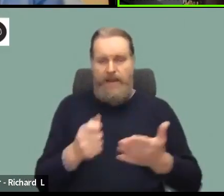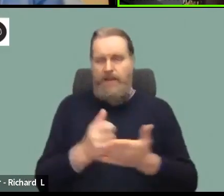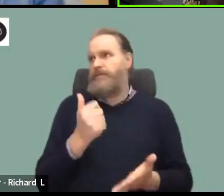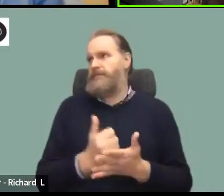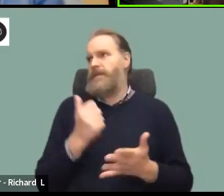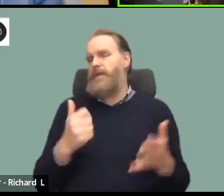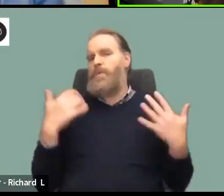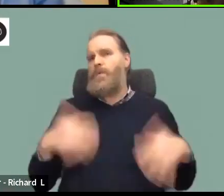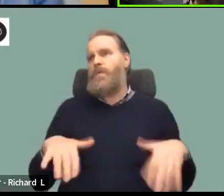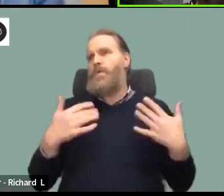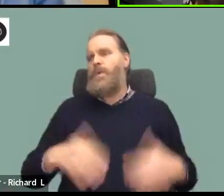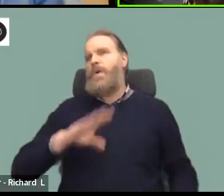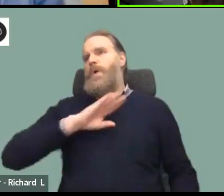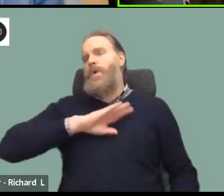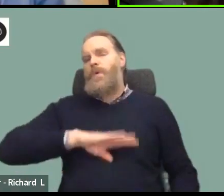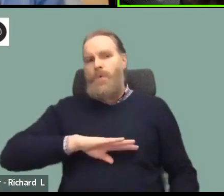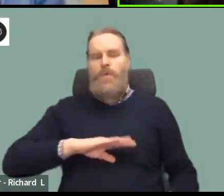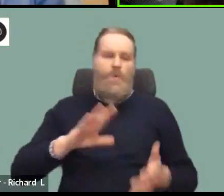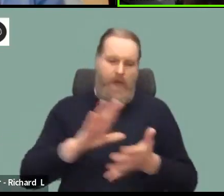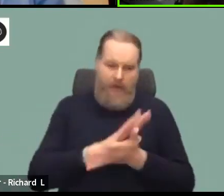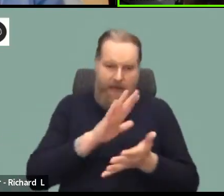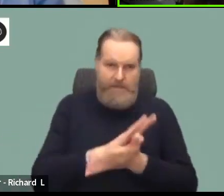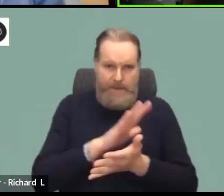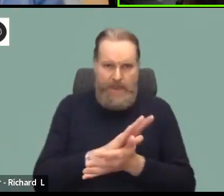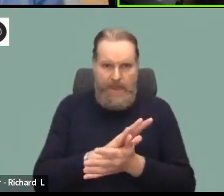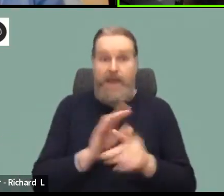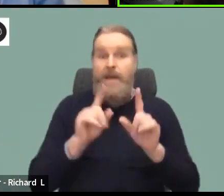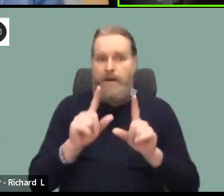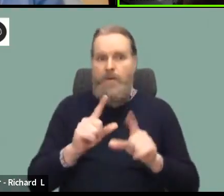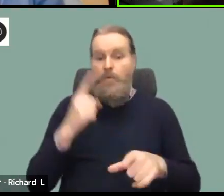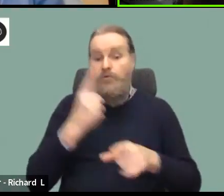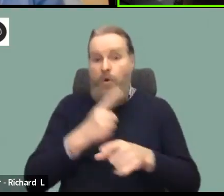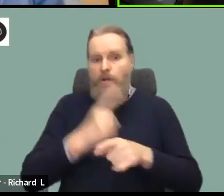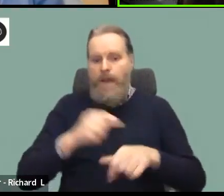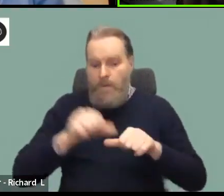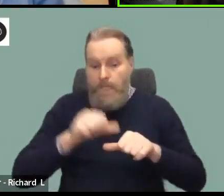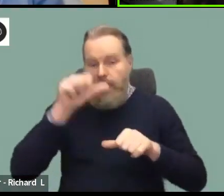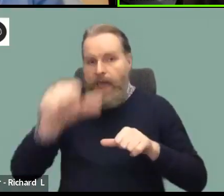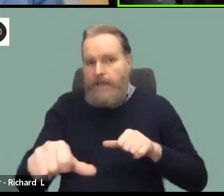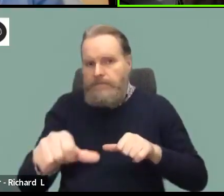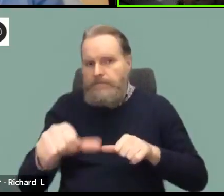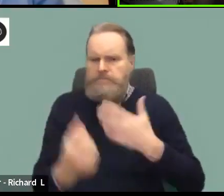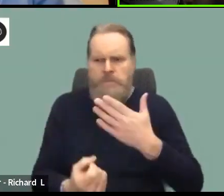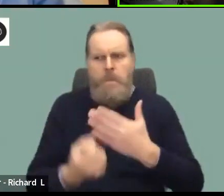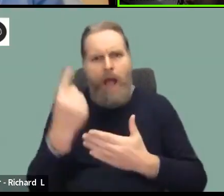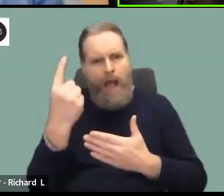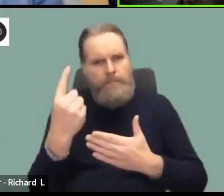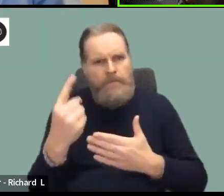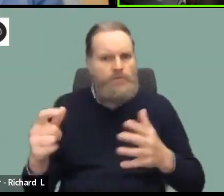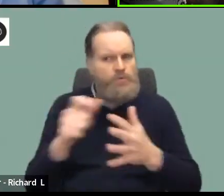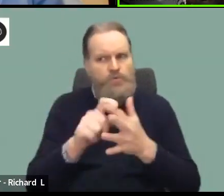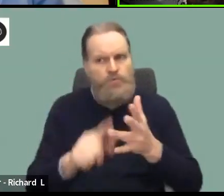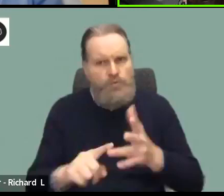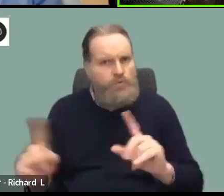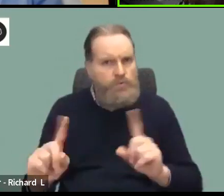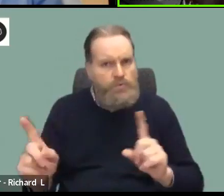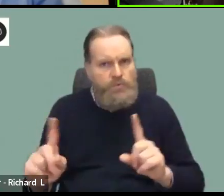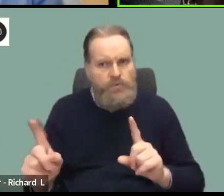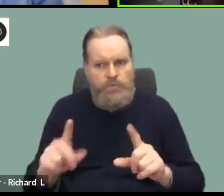fantastic result, you know, one that we're very, very pleased with pedals so pleased with, but also talk to you a lot about some of the products you a lot about some of the practicalities and what happens now how it all work and